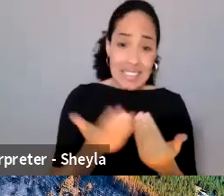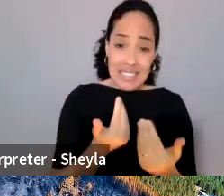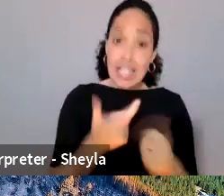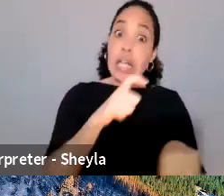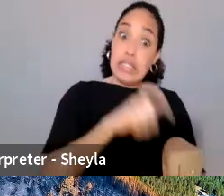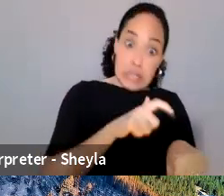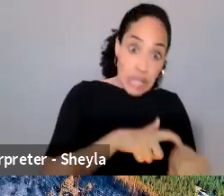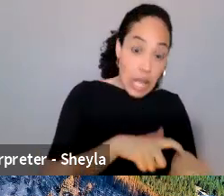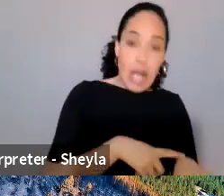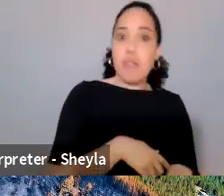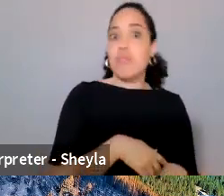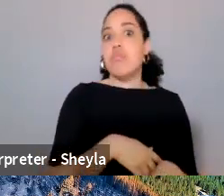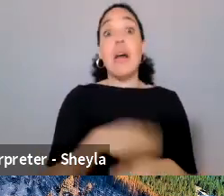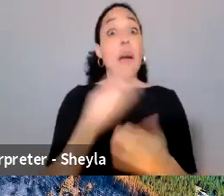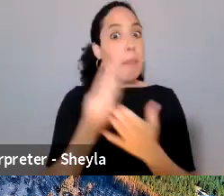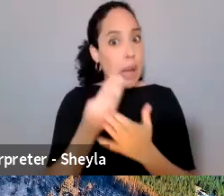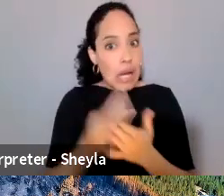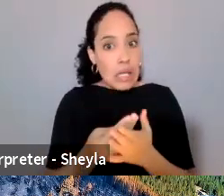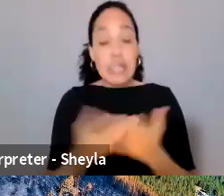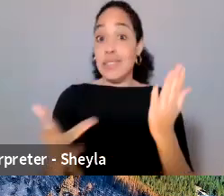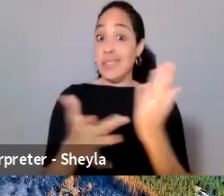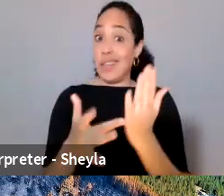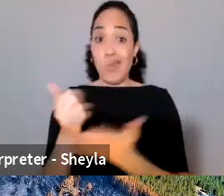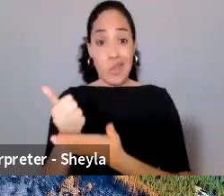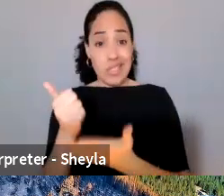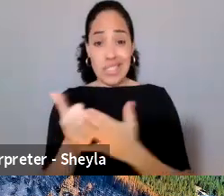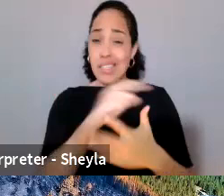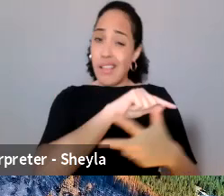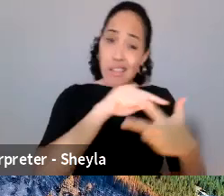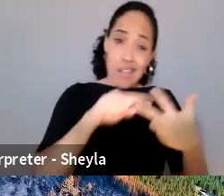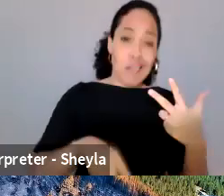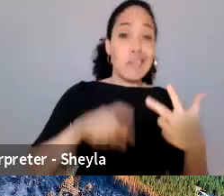assistance as well I don't want to give the false impression and say mitigation is easy